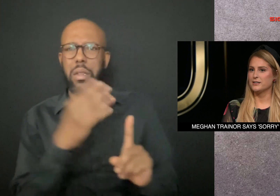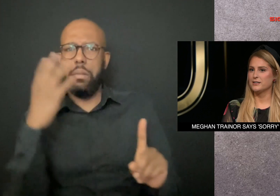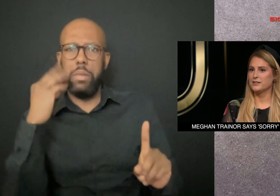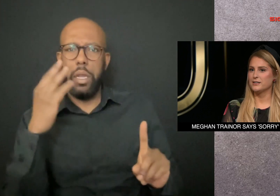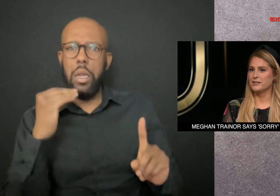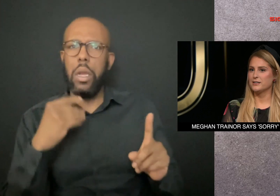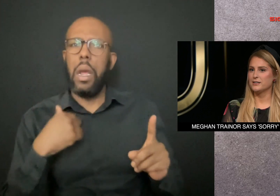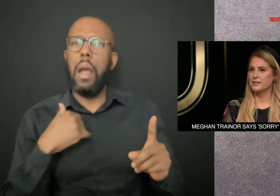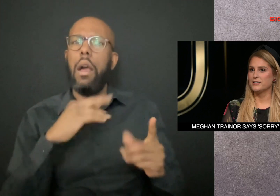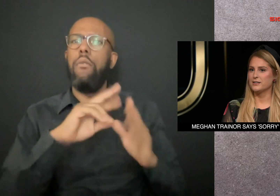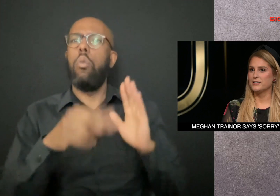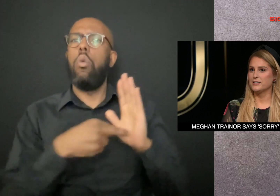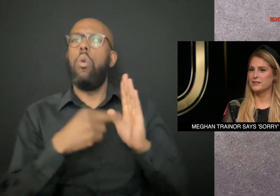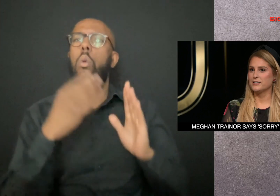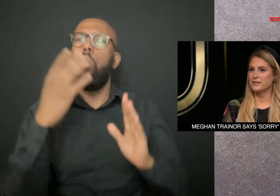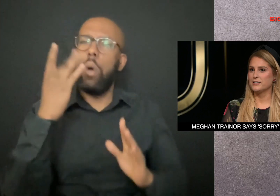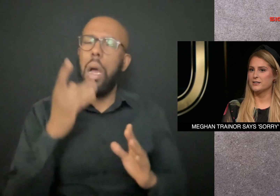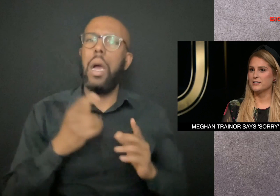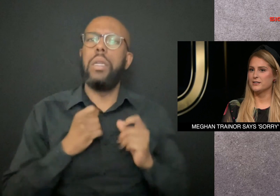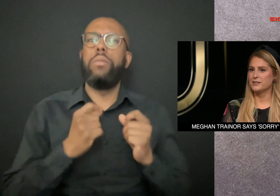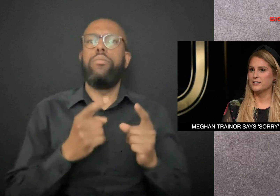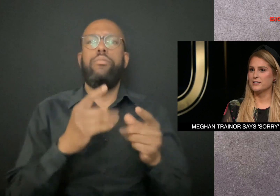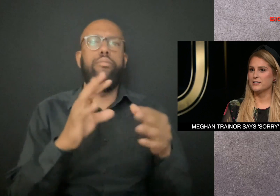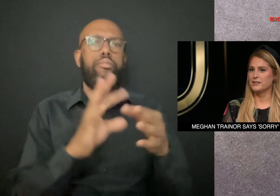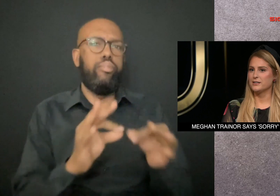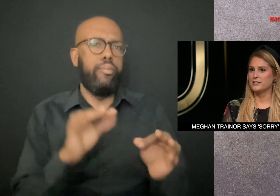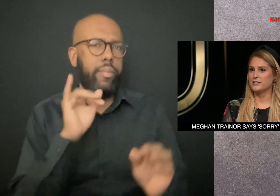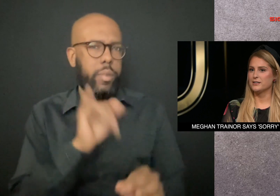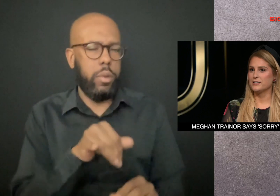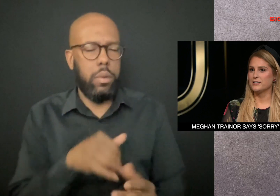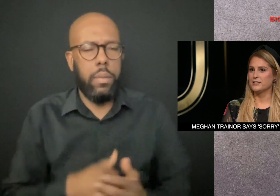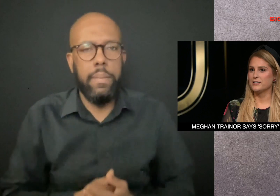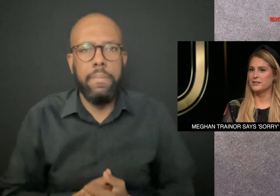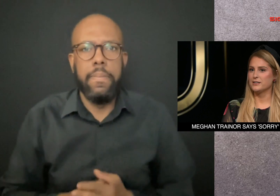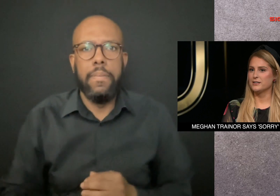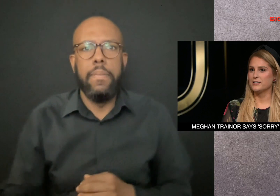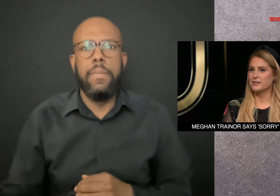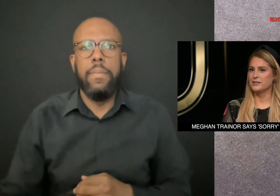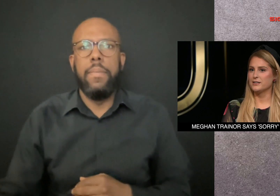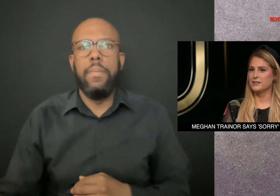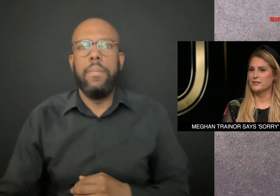by teachers and that experience played into her comments